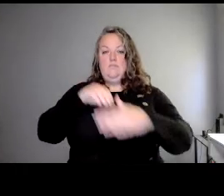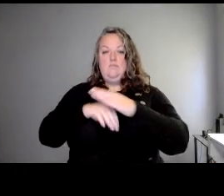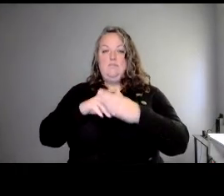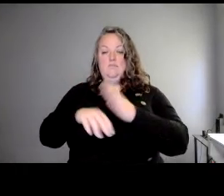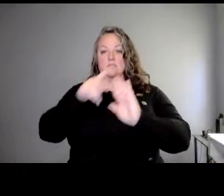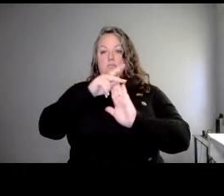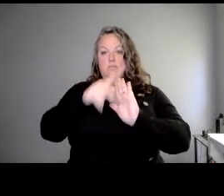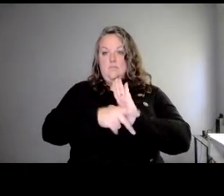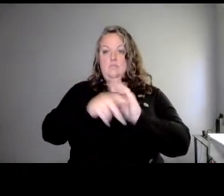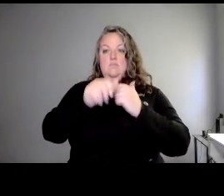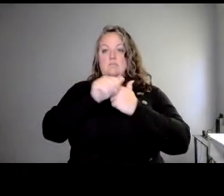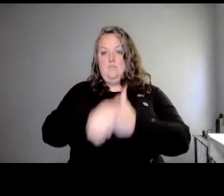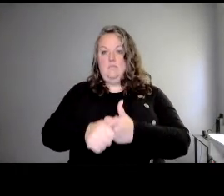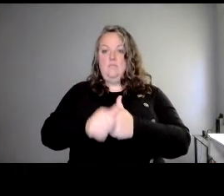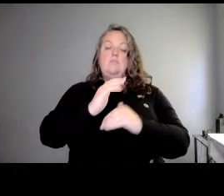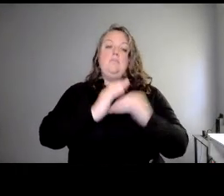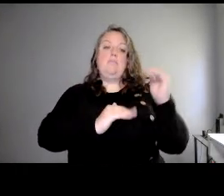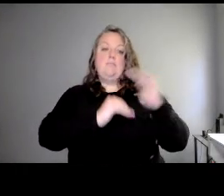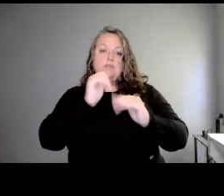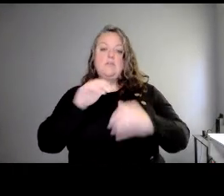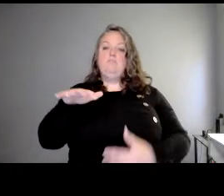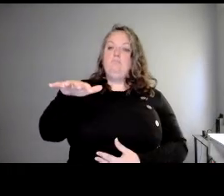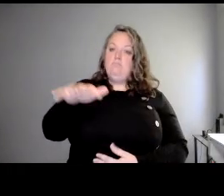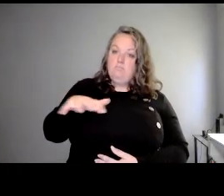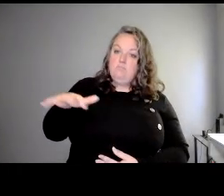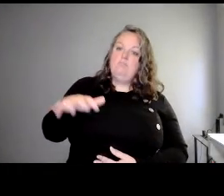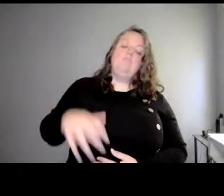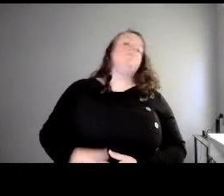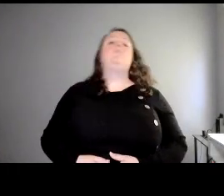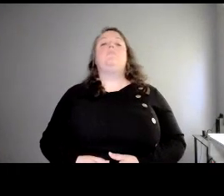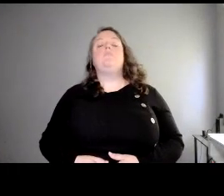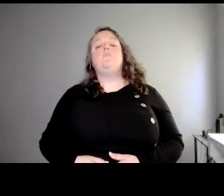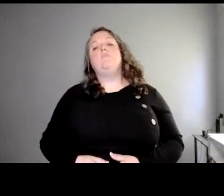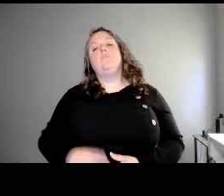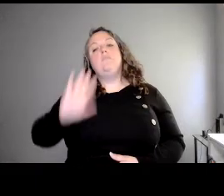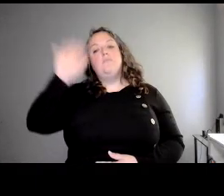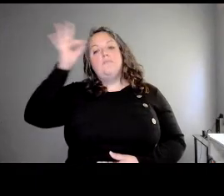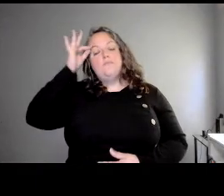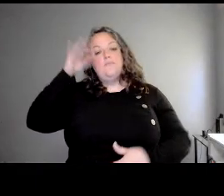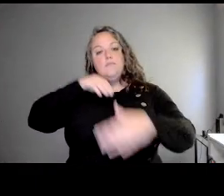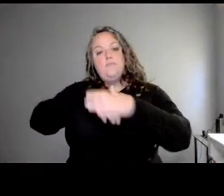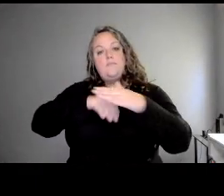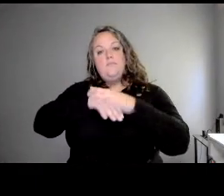has to do with buildings and sites, the uniform federal accessibility standards which has to